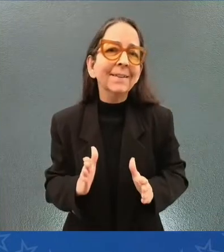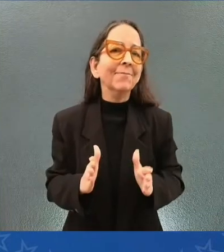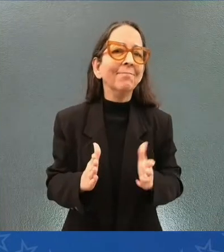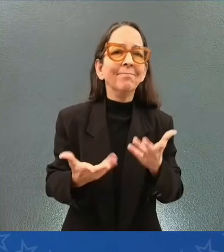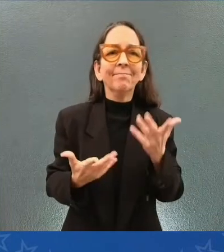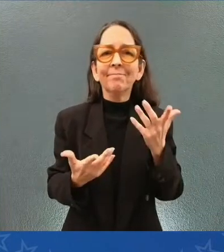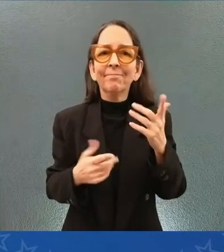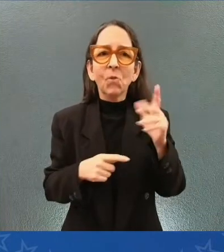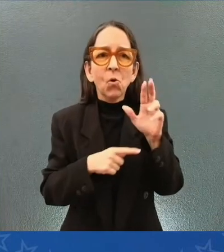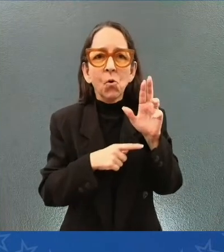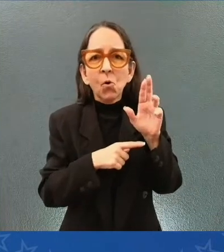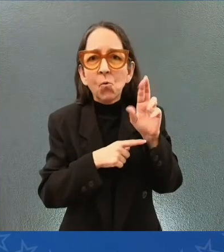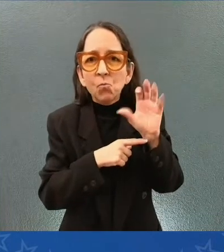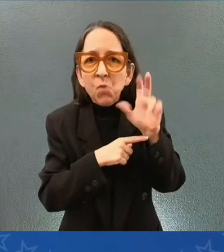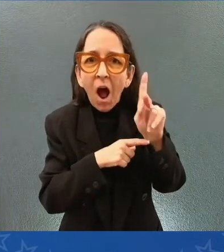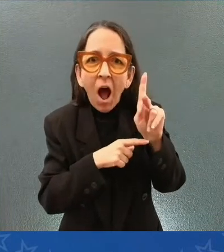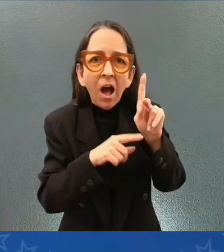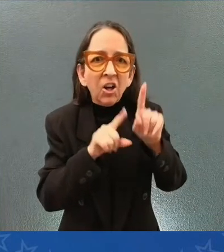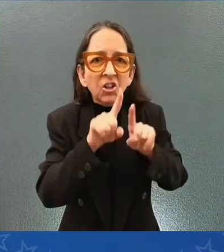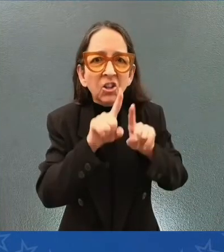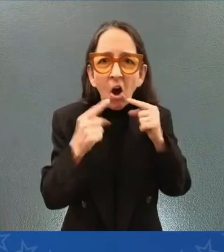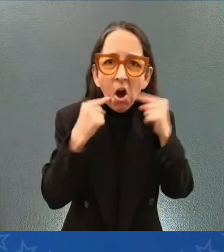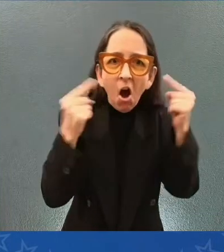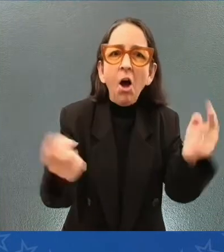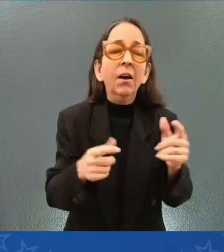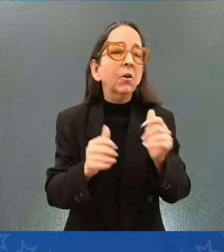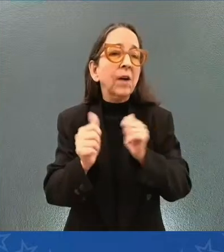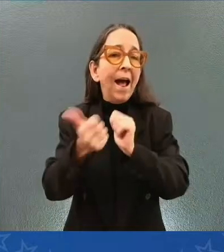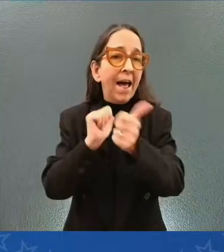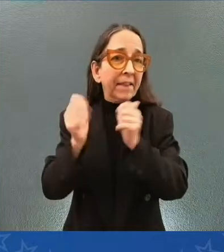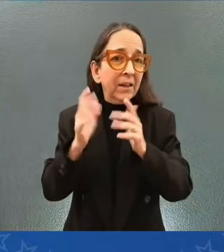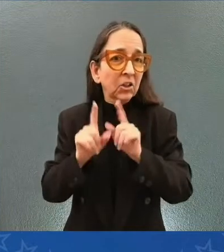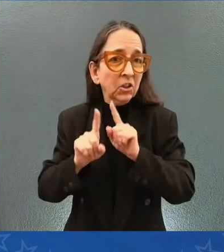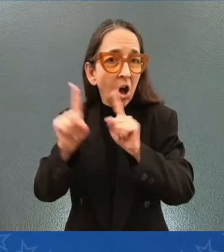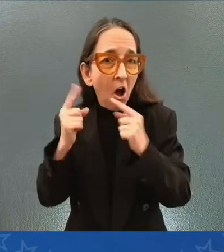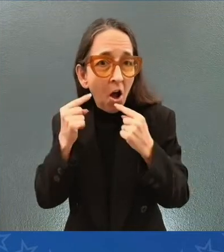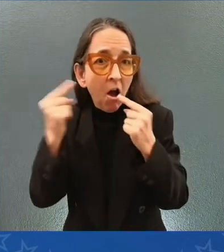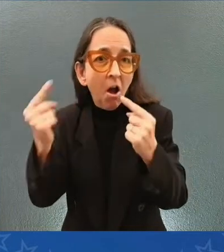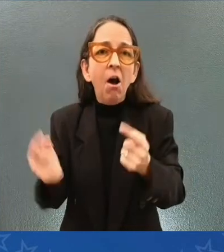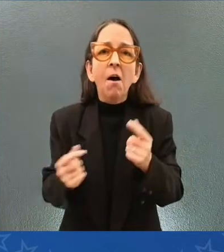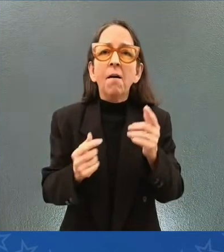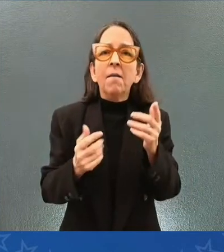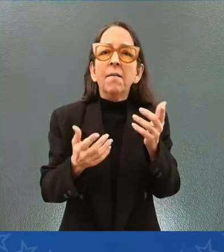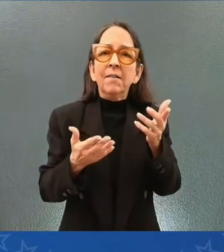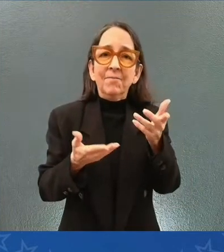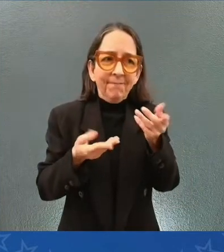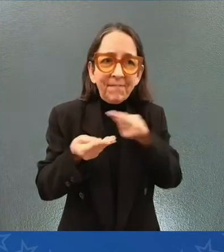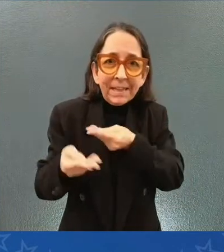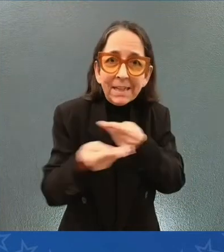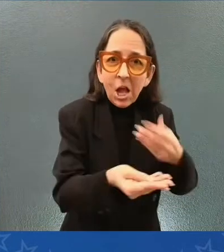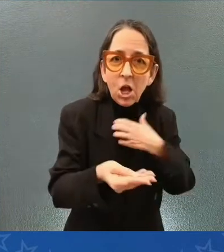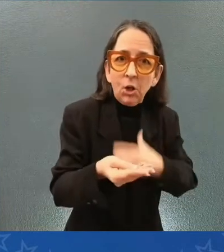You feed the hungry, you give hope to those who are hurting, and you craft the signs